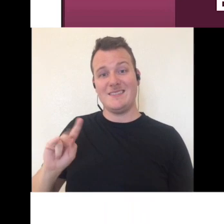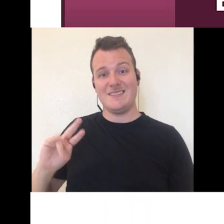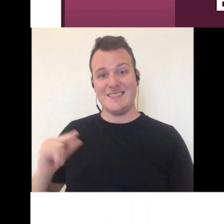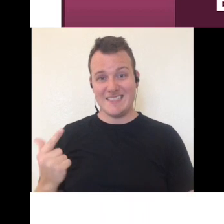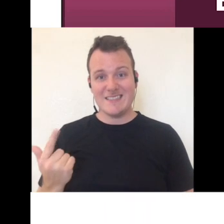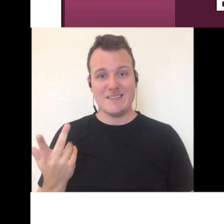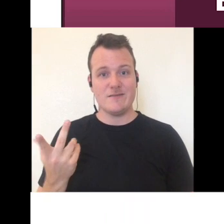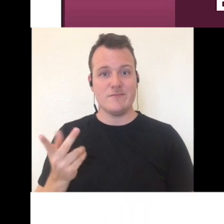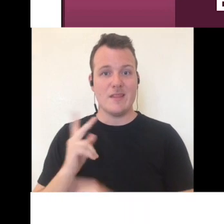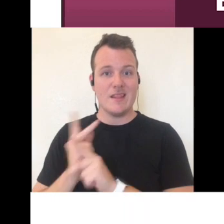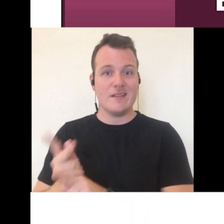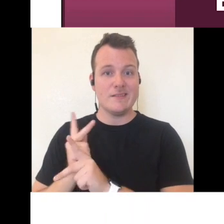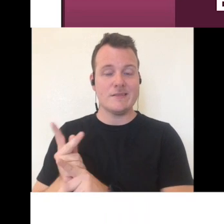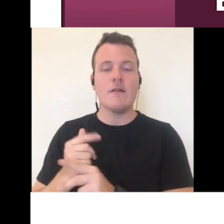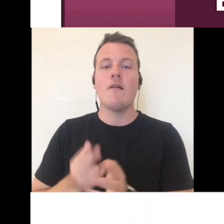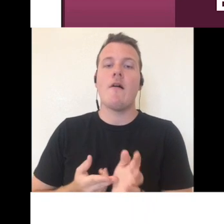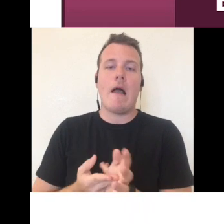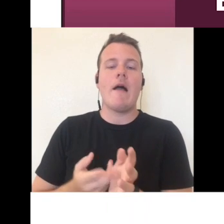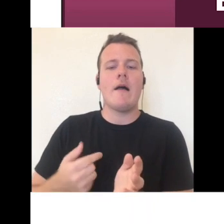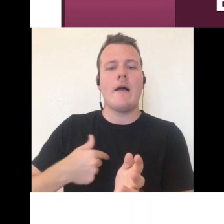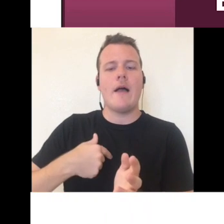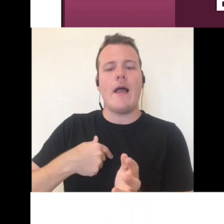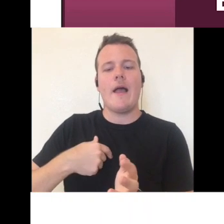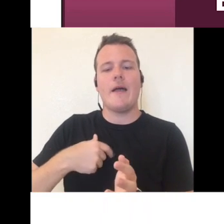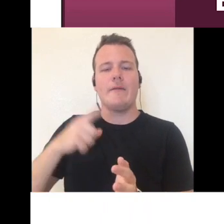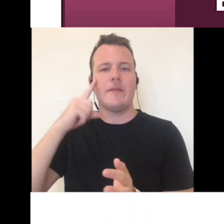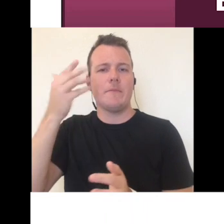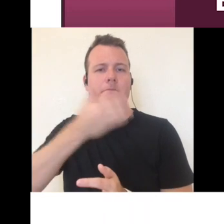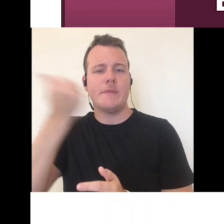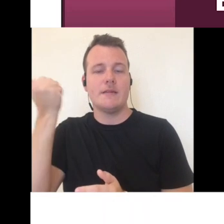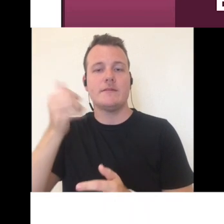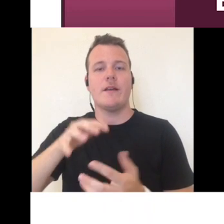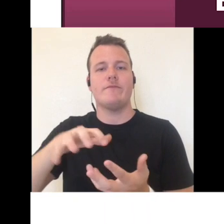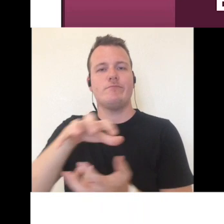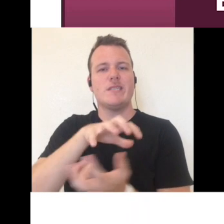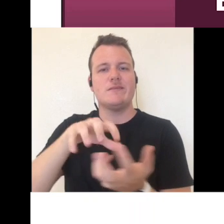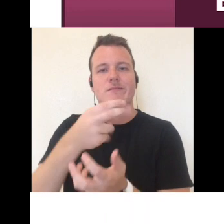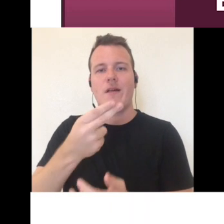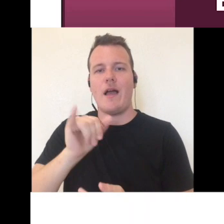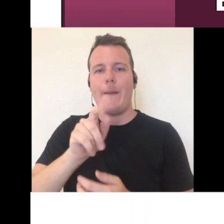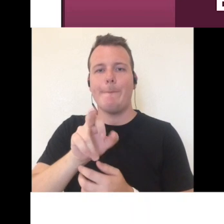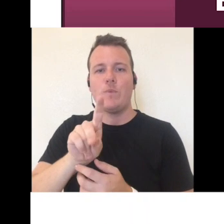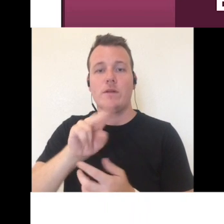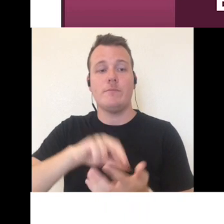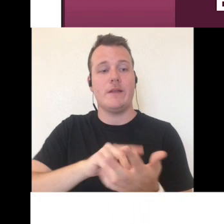of products, and my suggestion is to use a hybrid system where you kind of